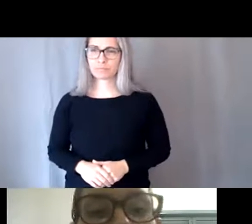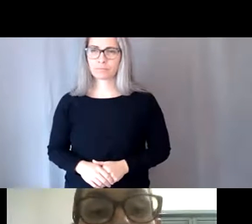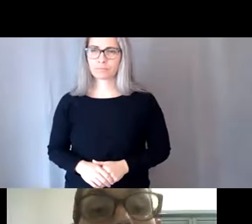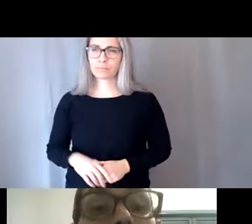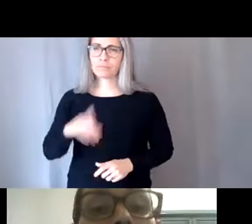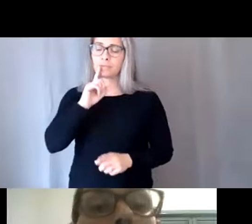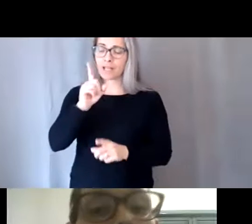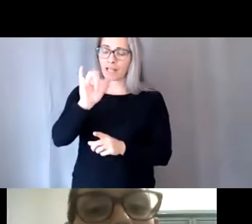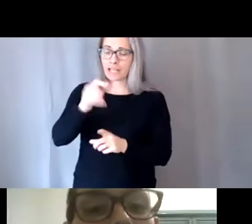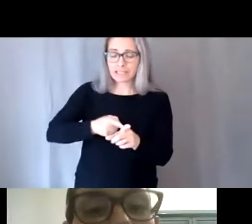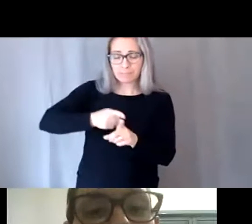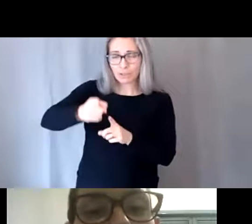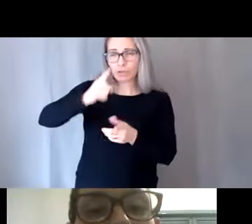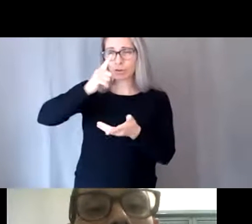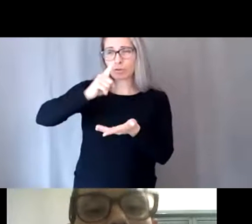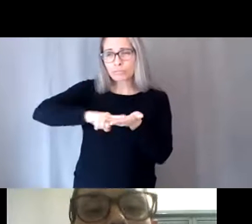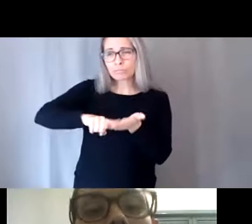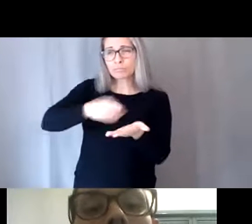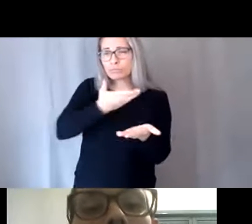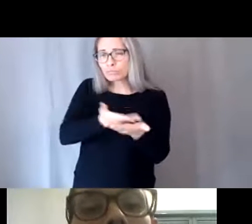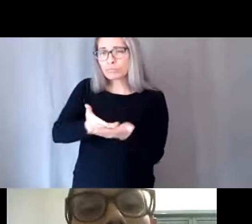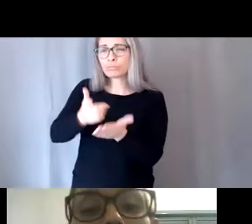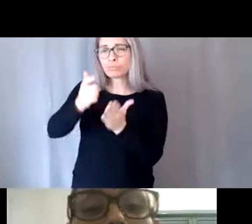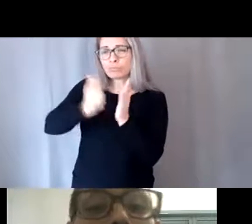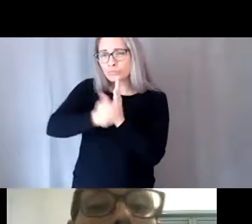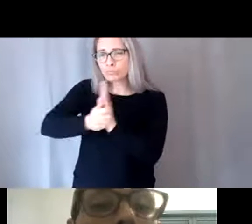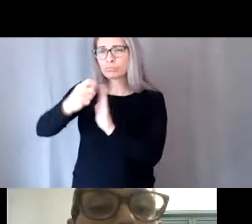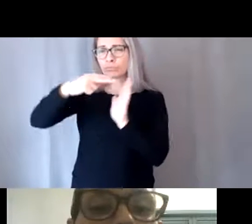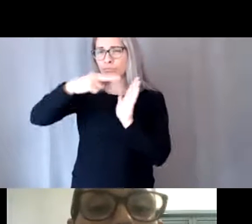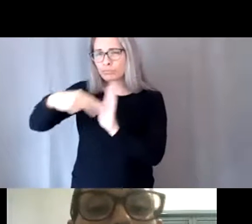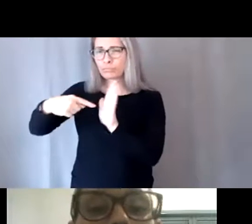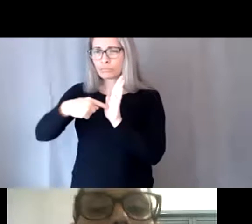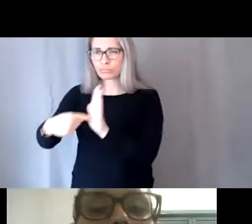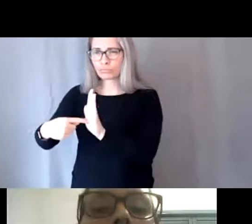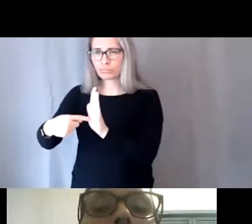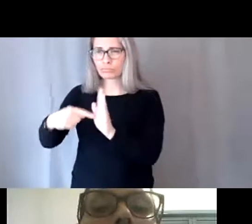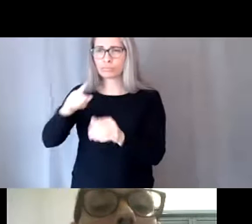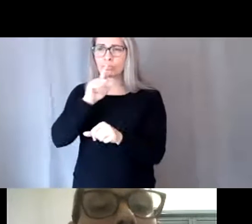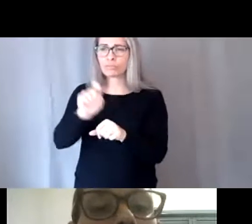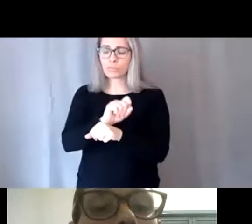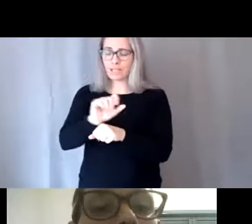in which the bodily cognitive and social abilities of individuals